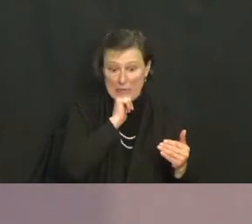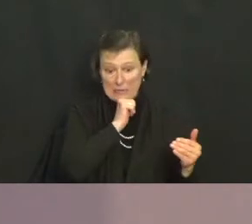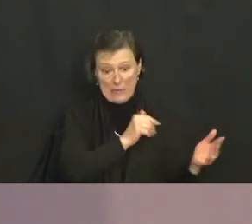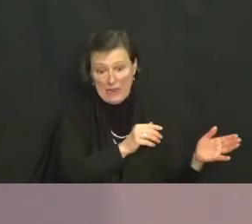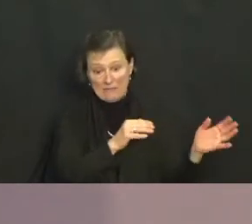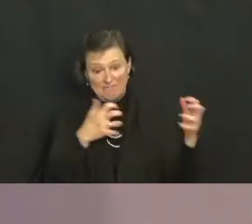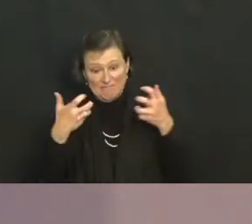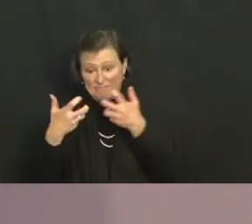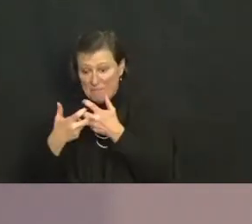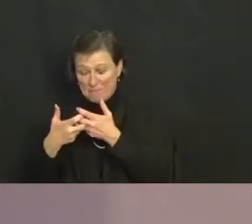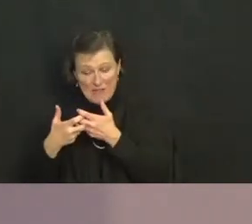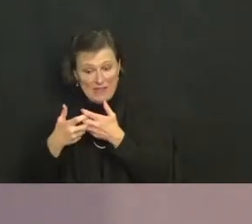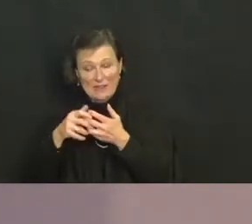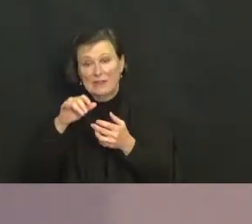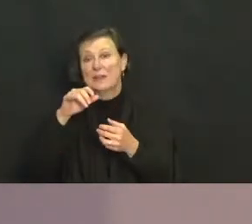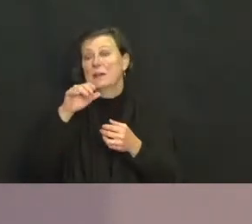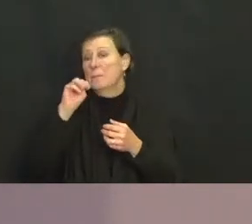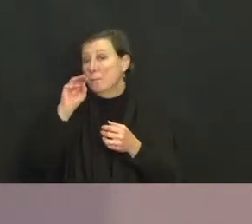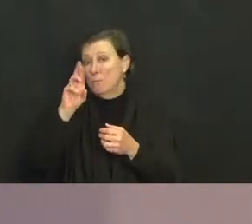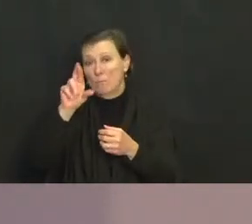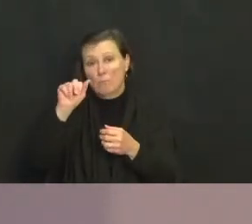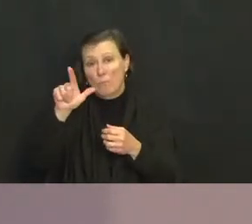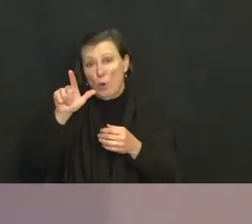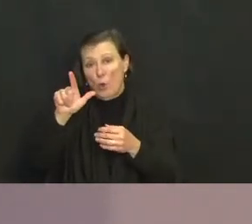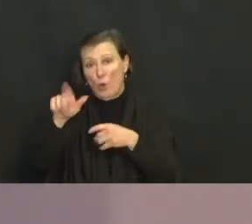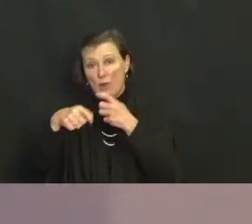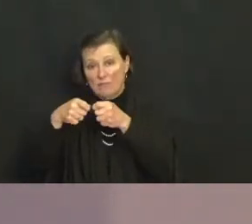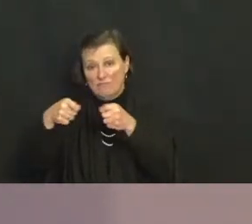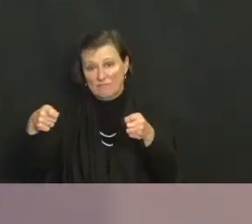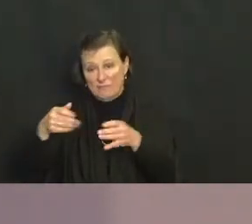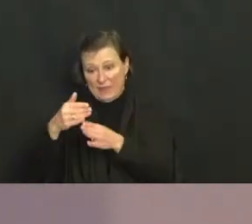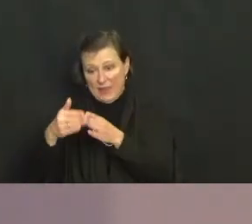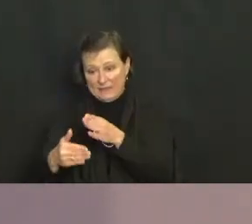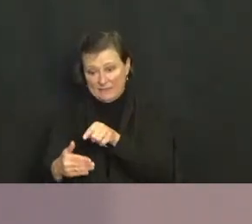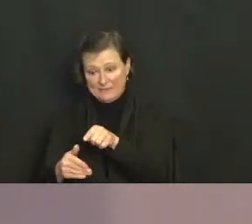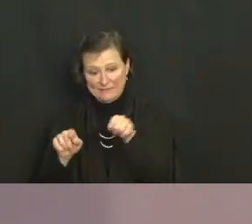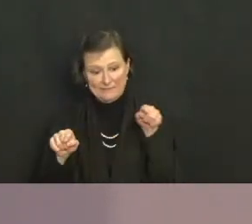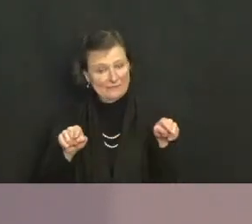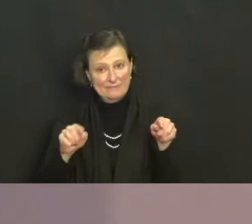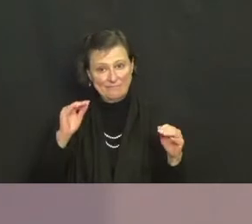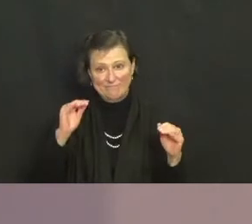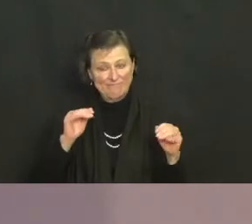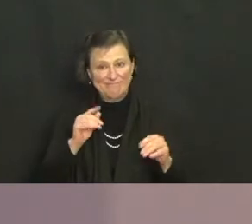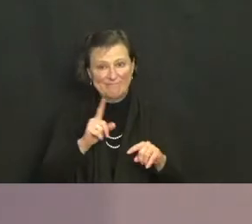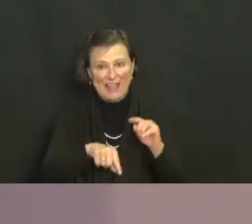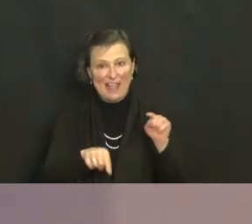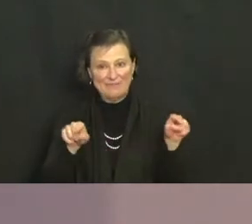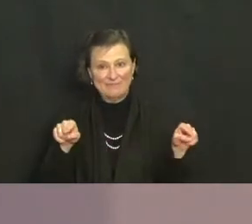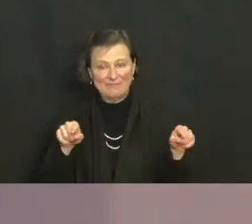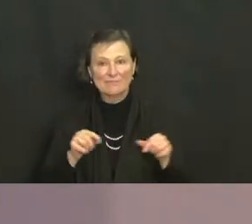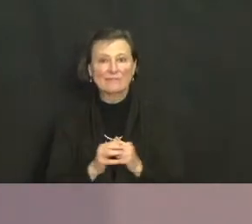Immoral means cannot bring about moral ends.